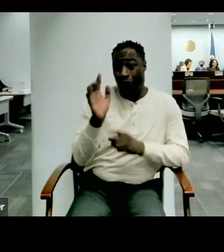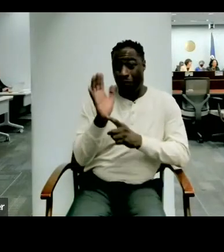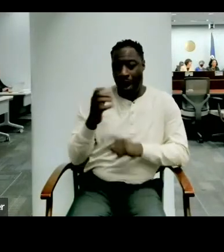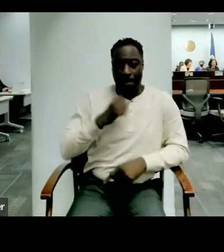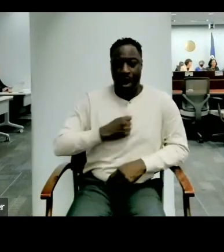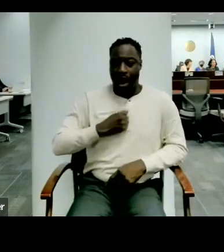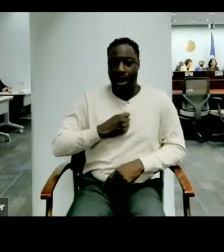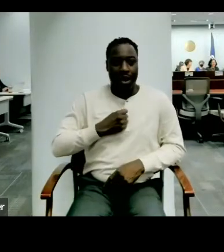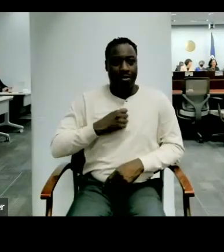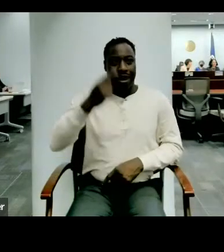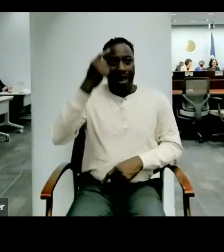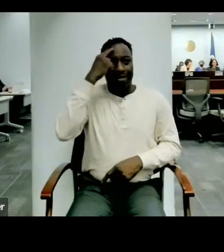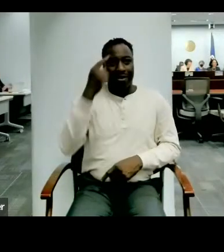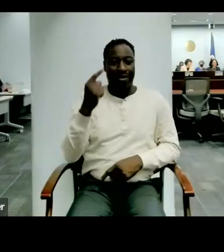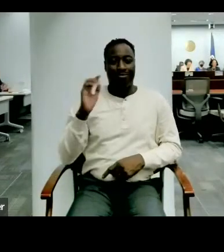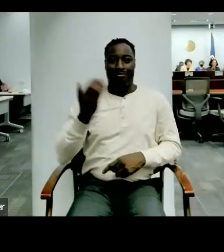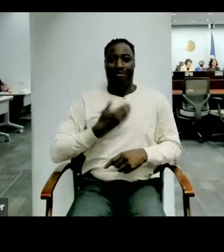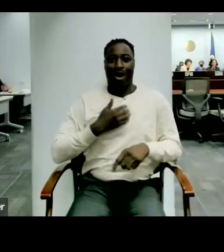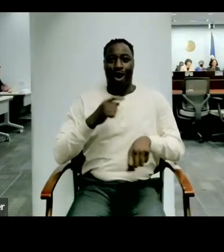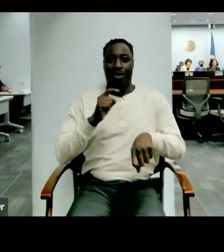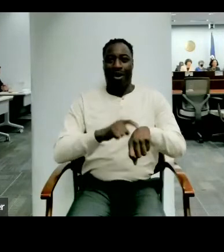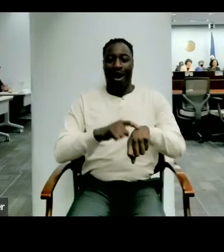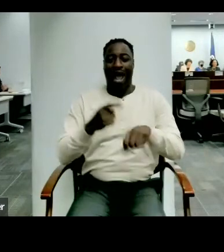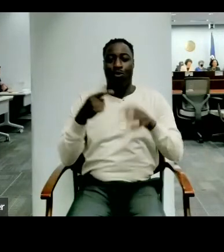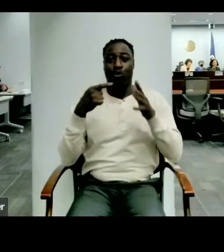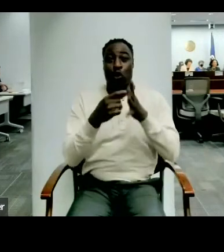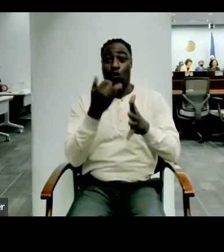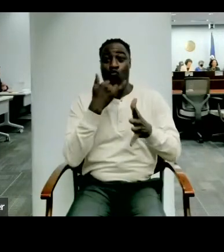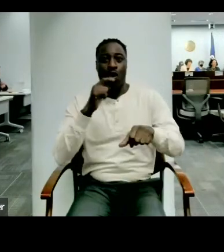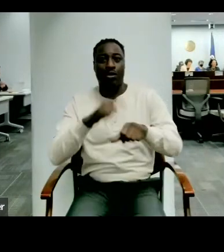clock was showing eight minutes earlier, I apologize for that. But